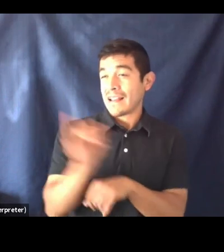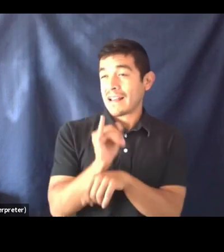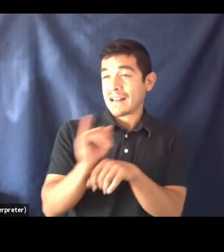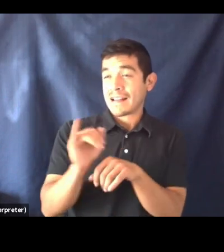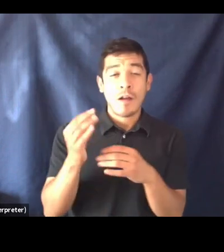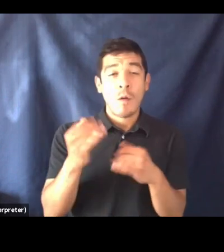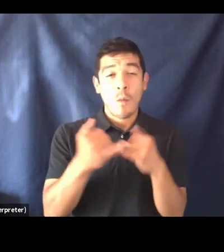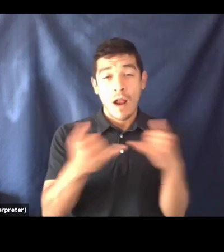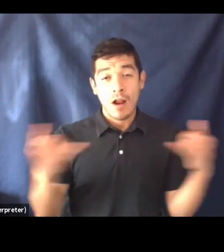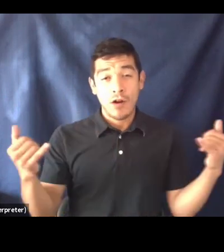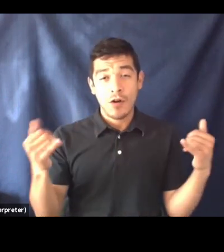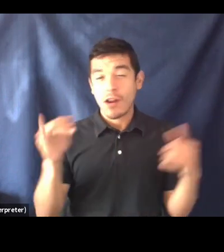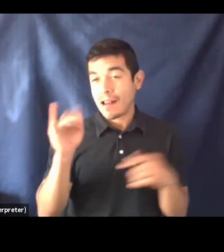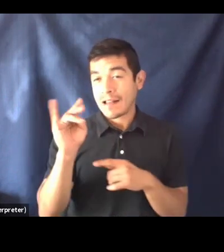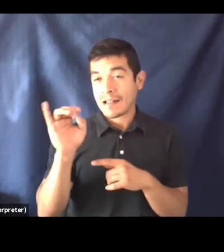along with support from KCRW.